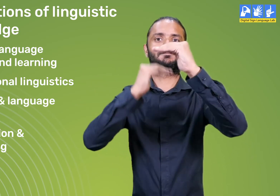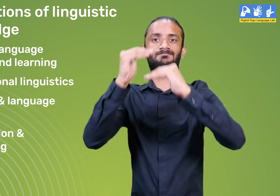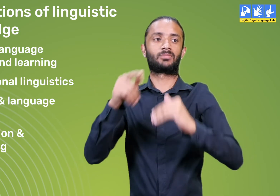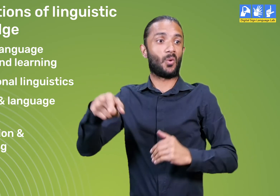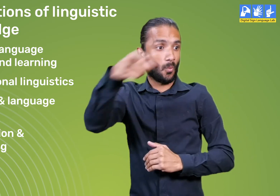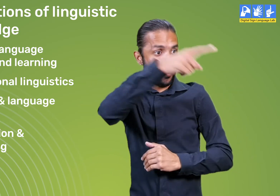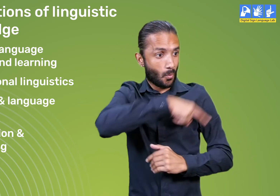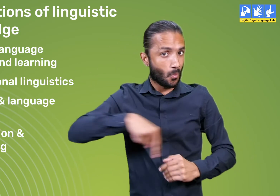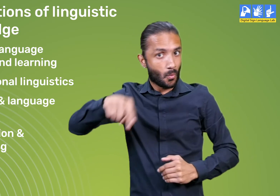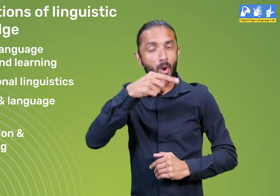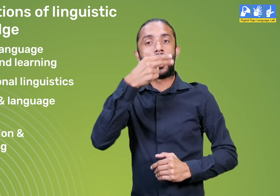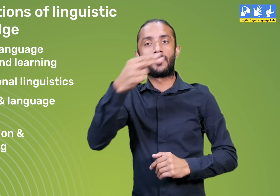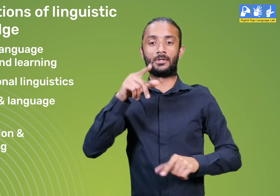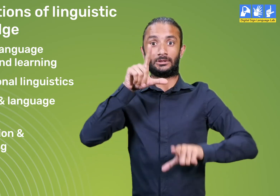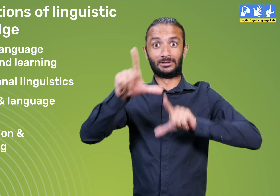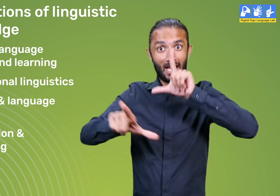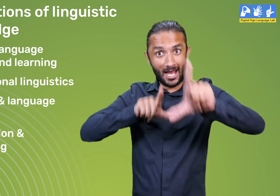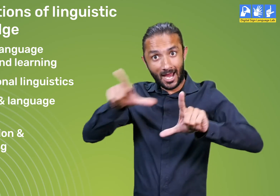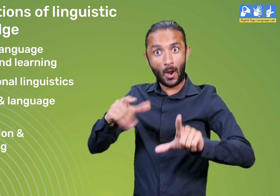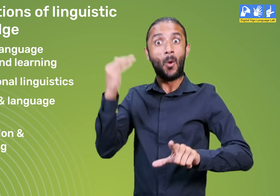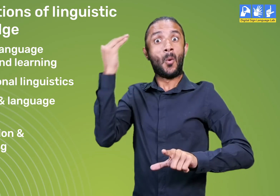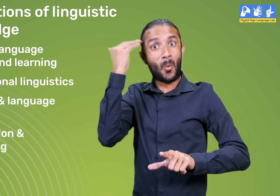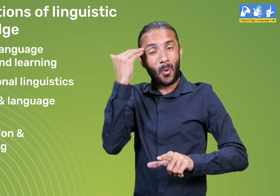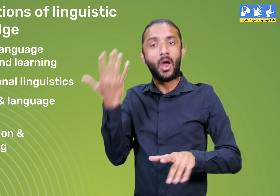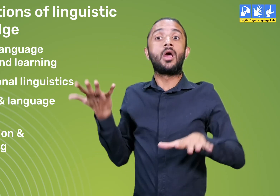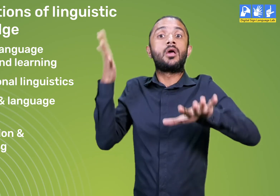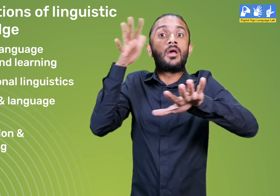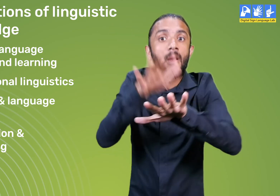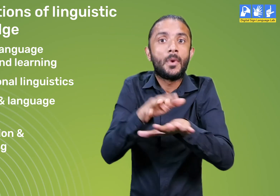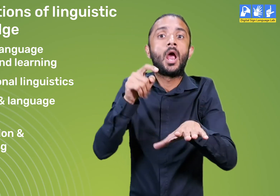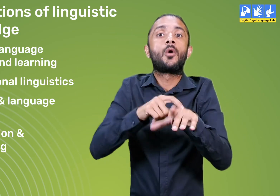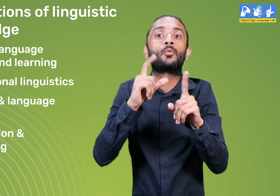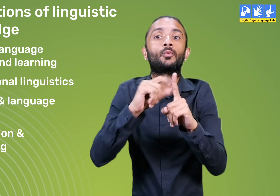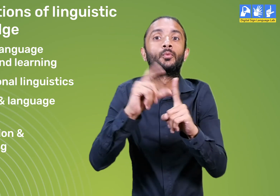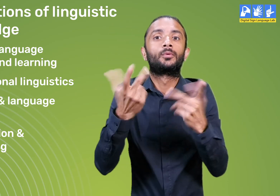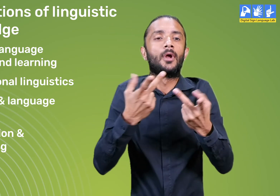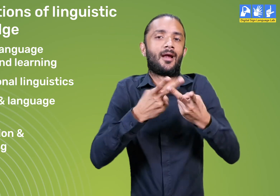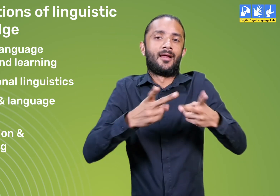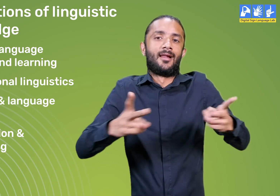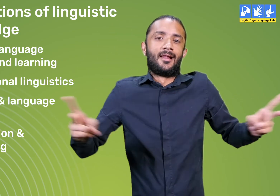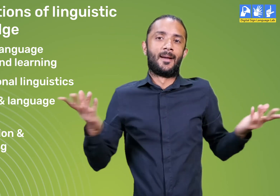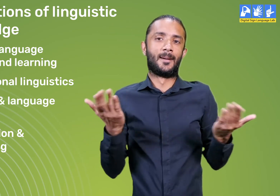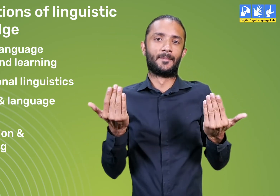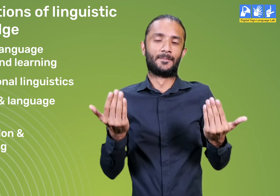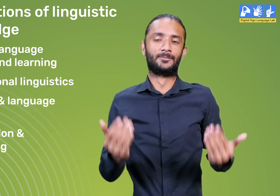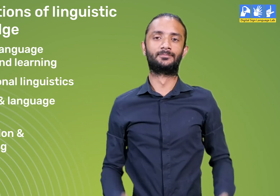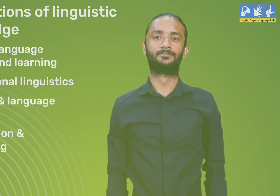it is known as the application of linguistic knowledge , there are many more ways which we can perform to enhance our language skills .